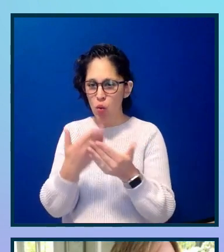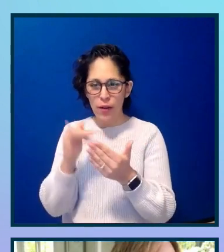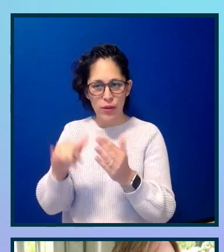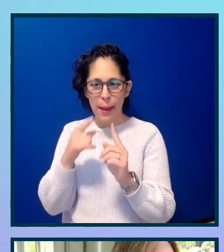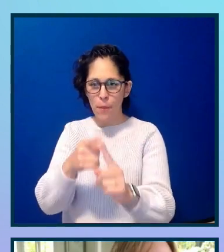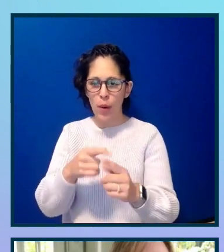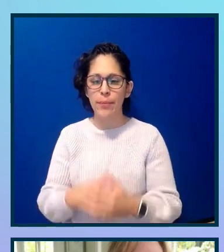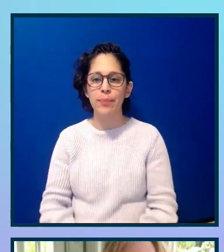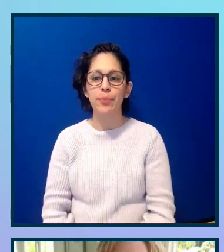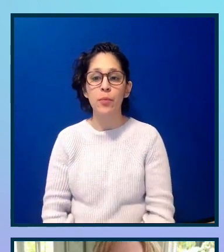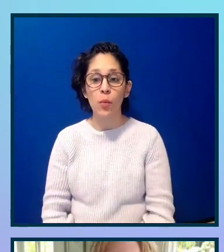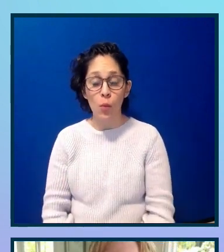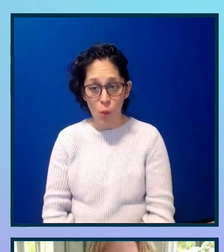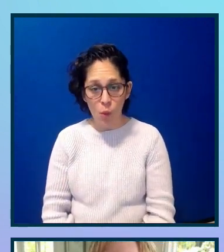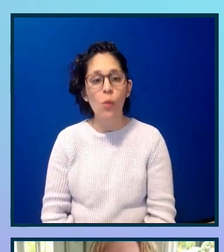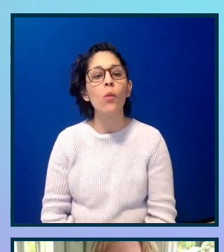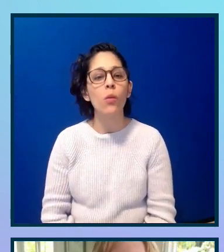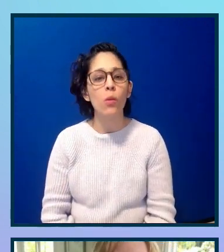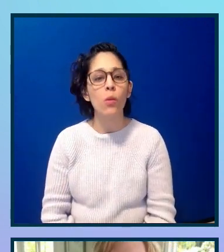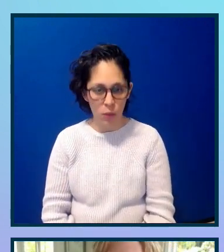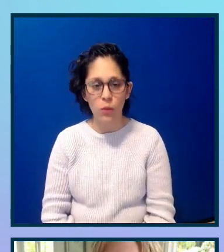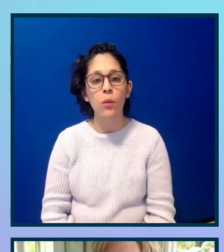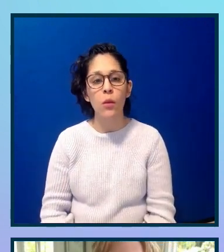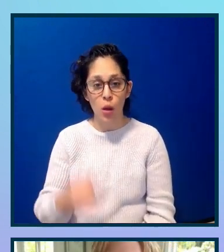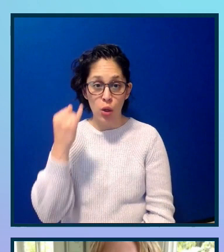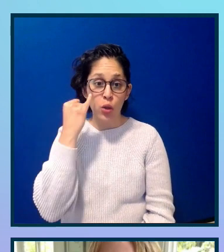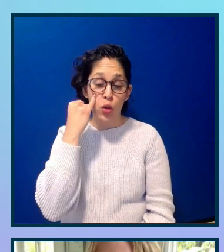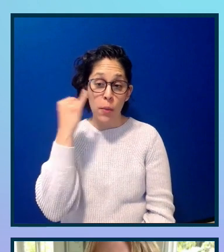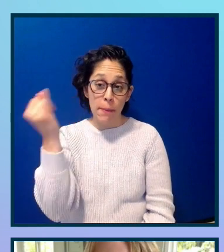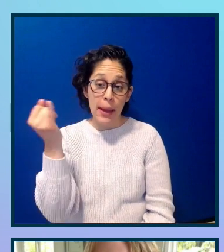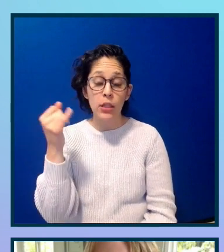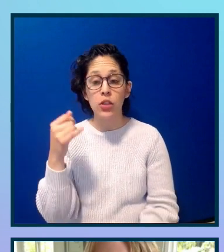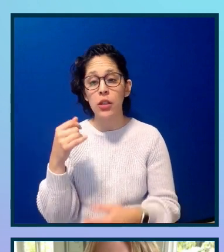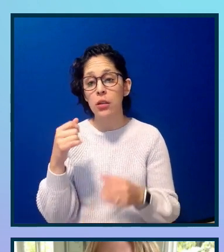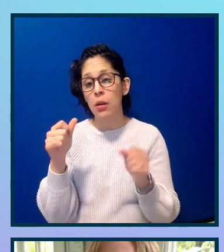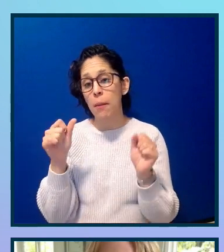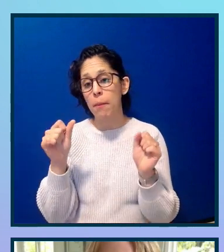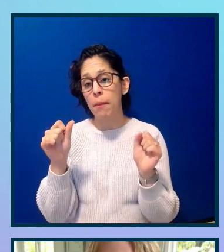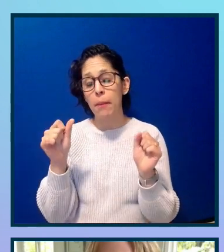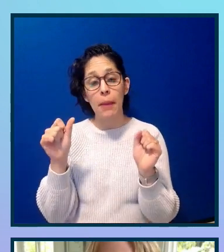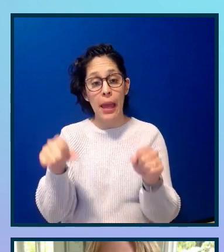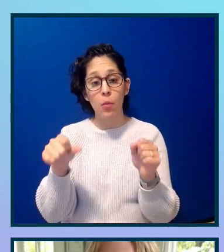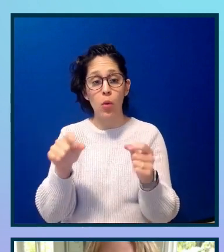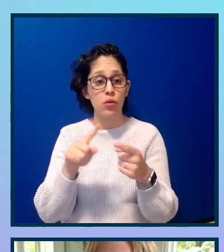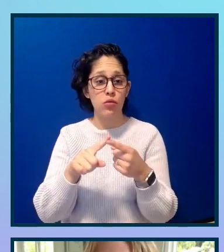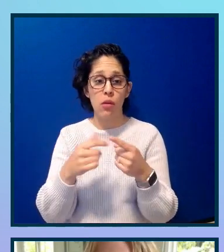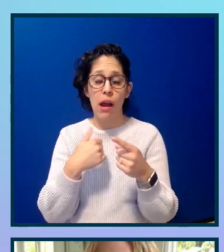And then imagine when it comes to being able to actually do some sort of look across everything,